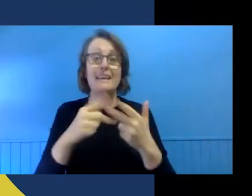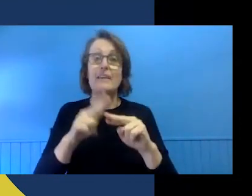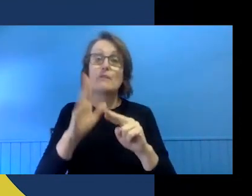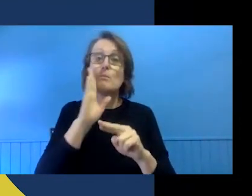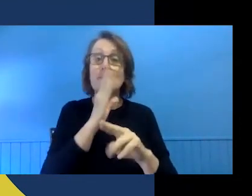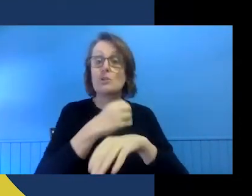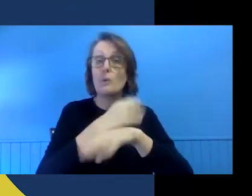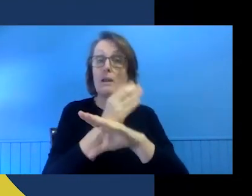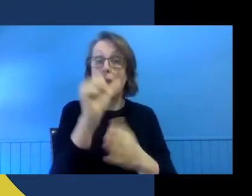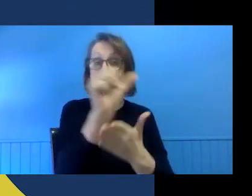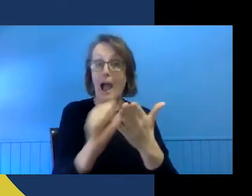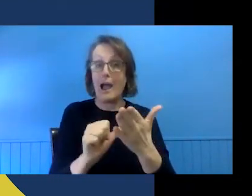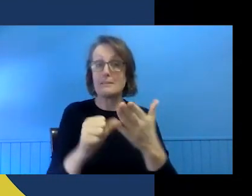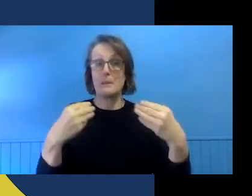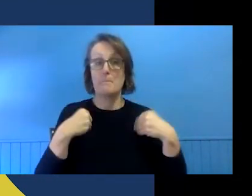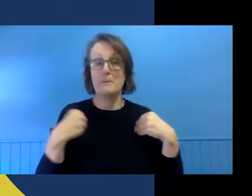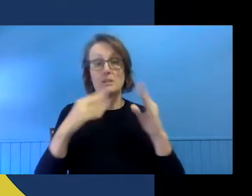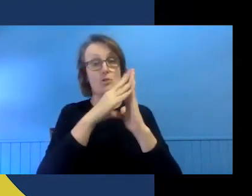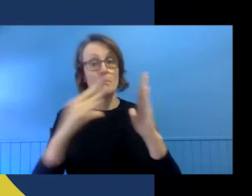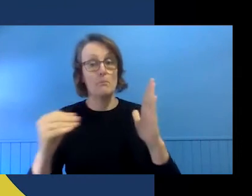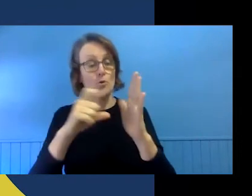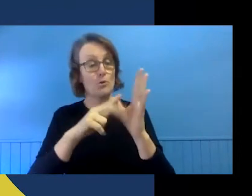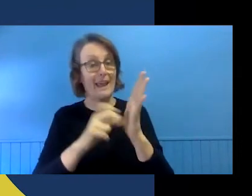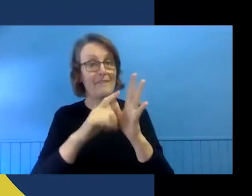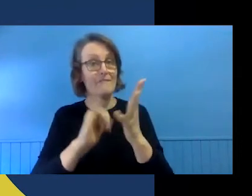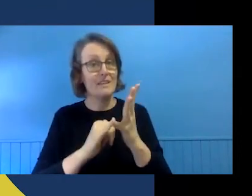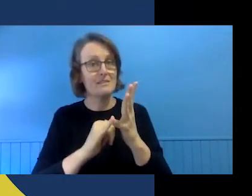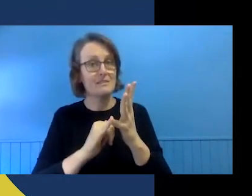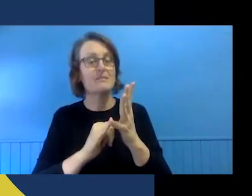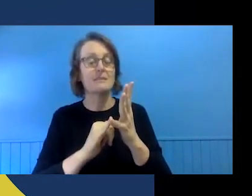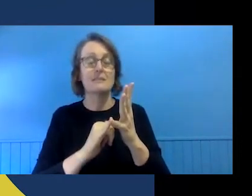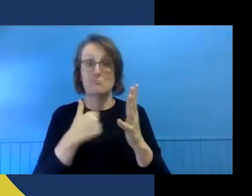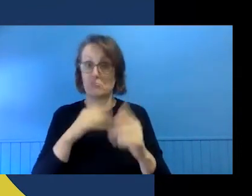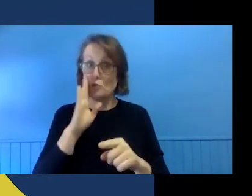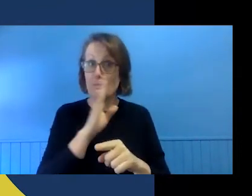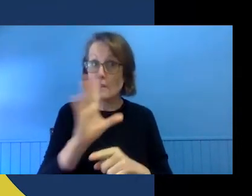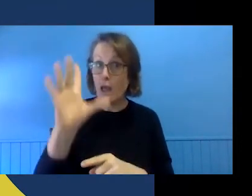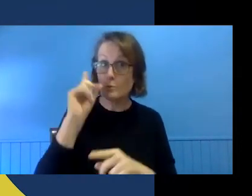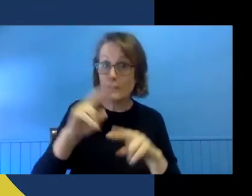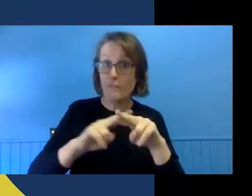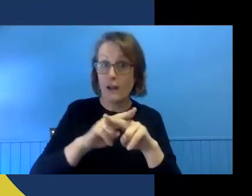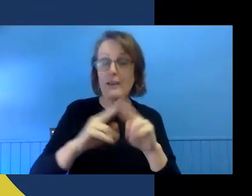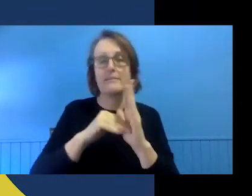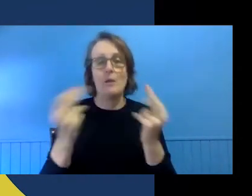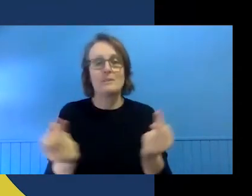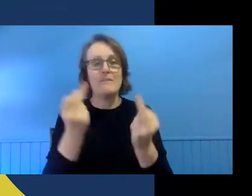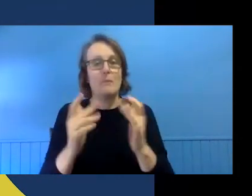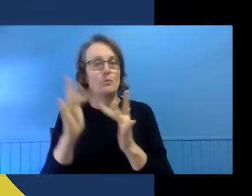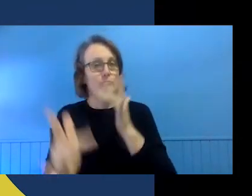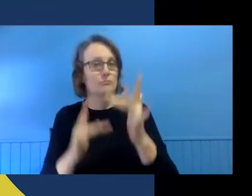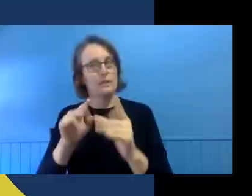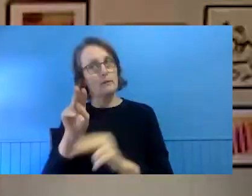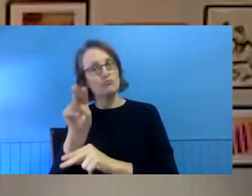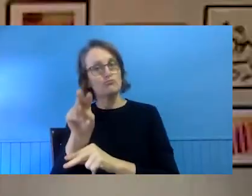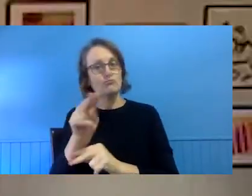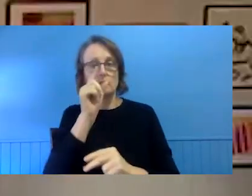last Friday, it is now available on our website. We are over halfway now